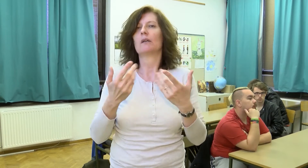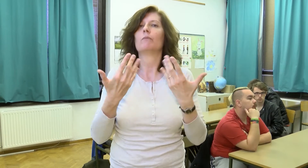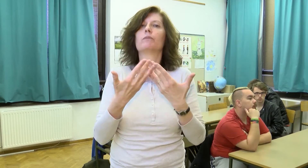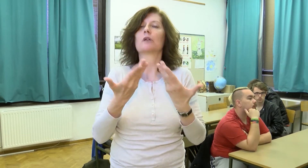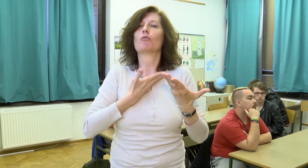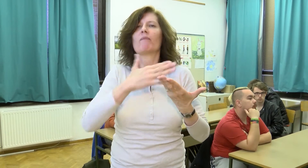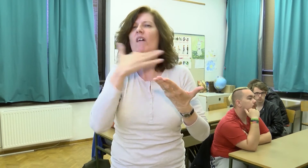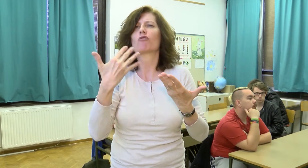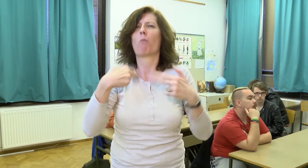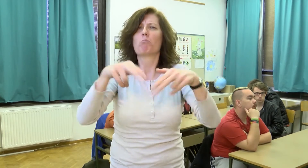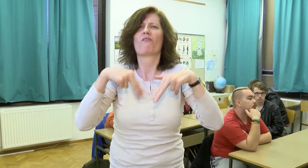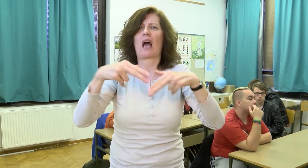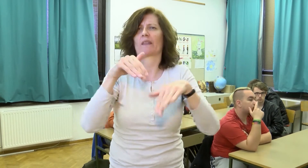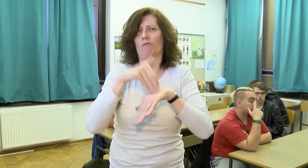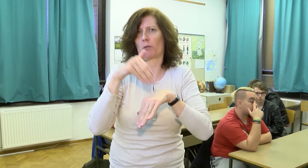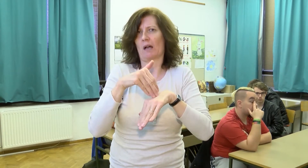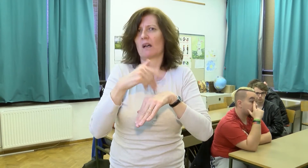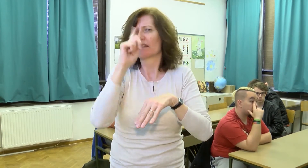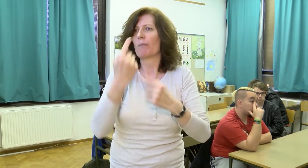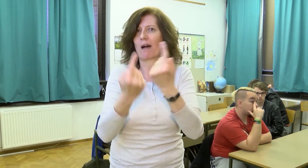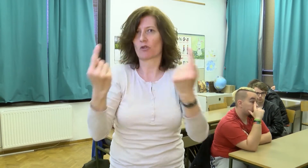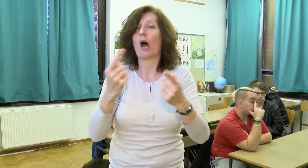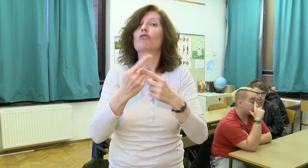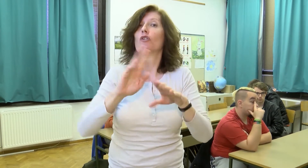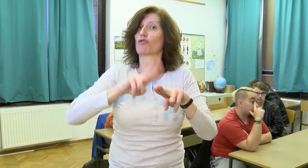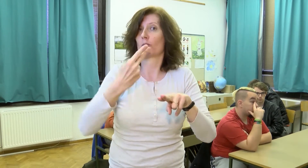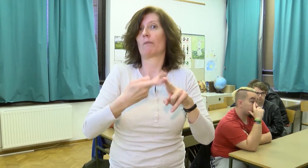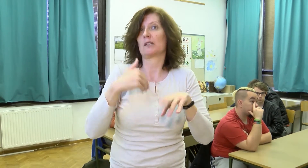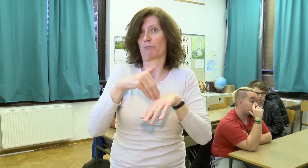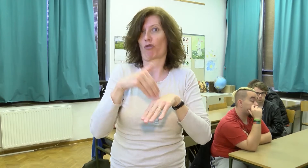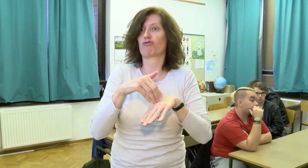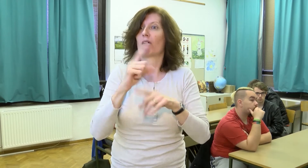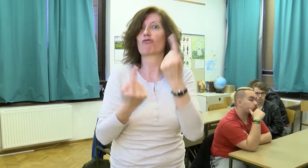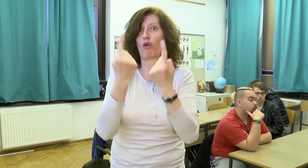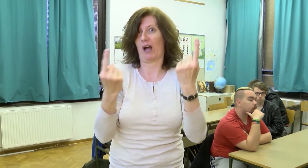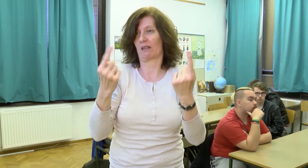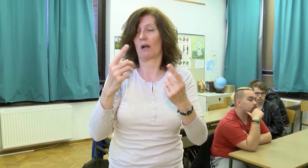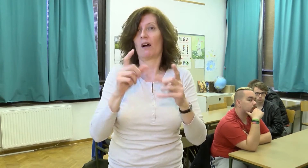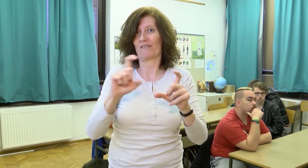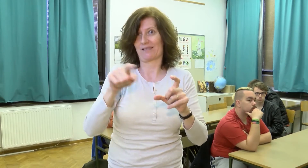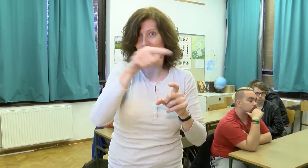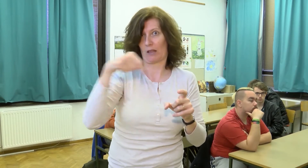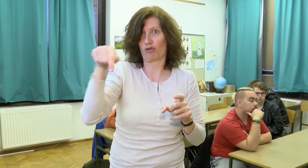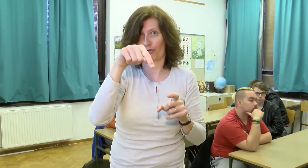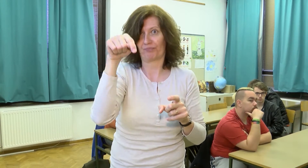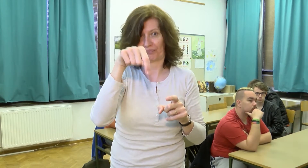because I can receive feedback and the interpreter helps me understand what is going on in the classroom.